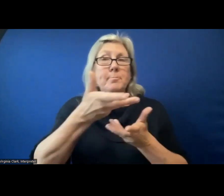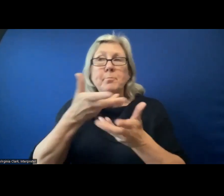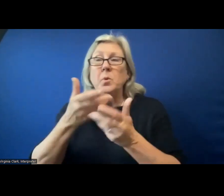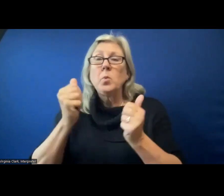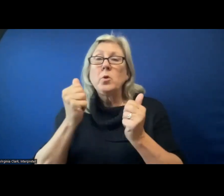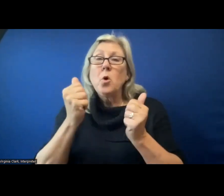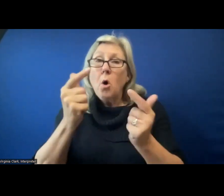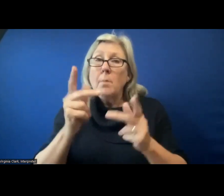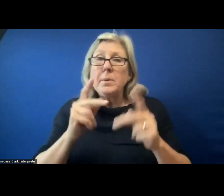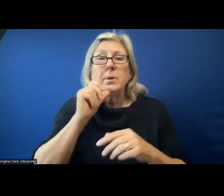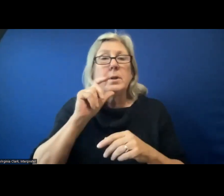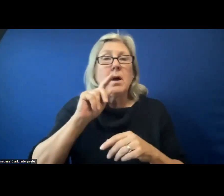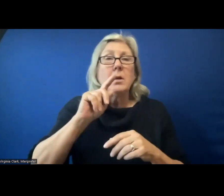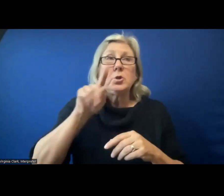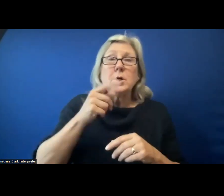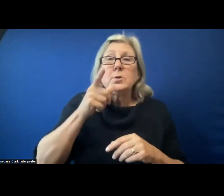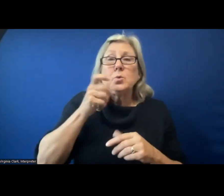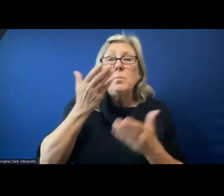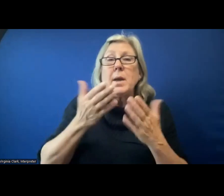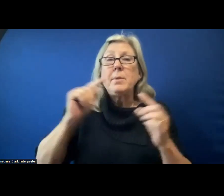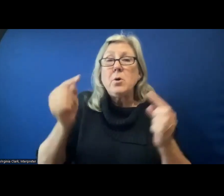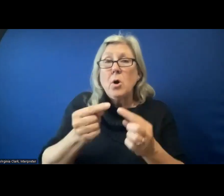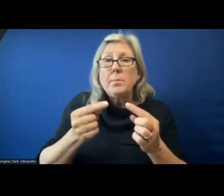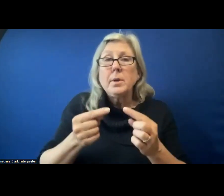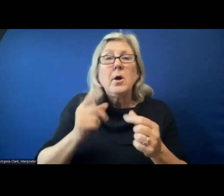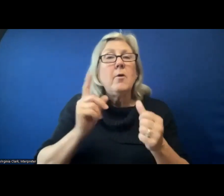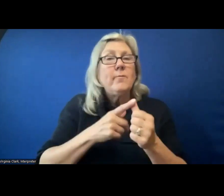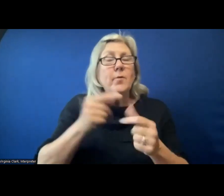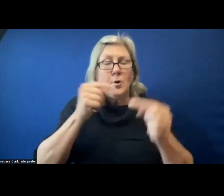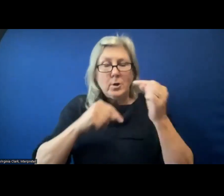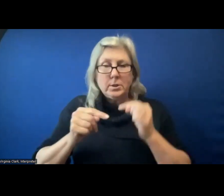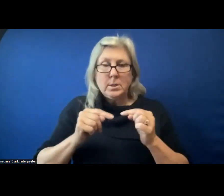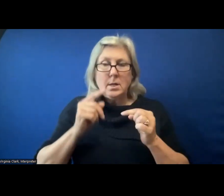Not just those that may be harmed. We must first ask who are included in the population